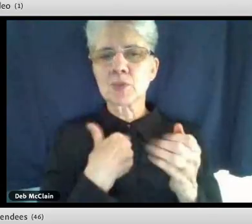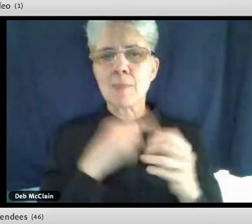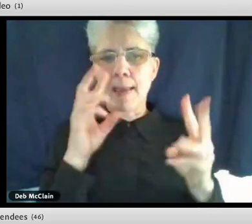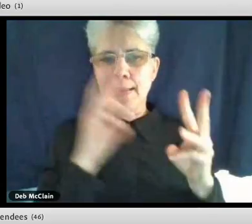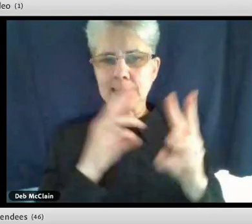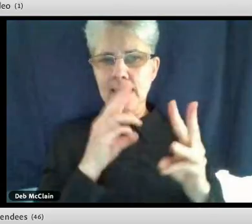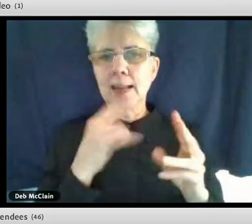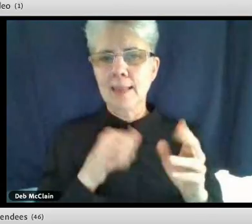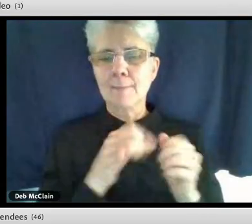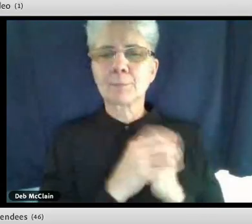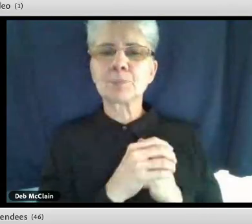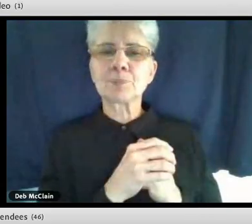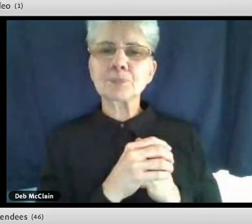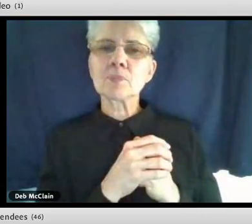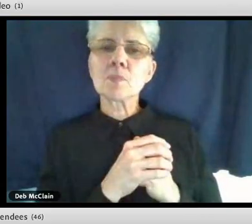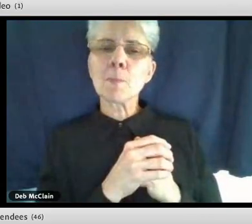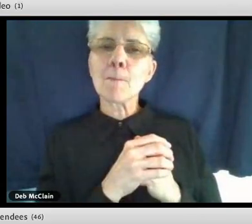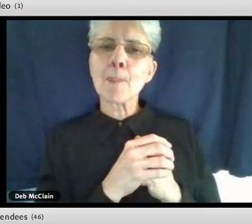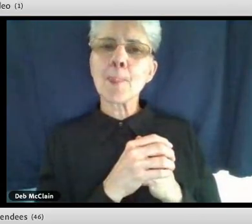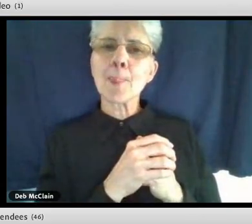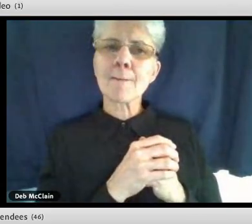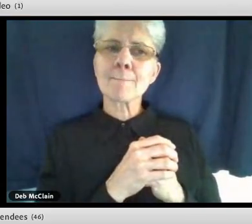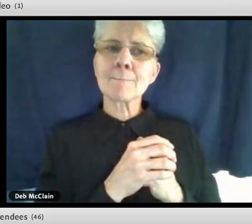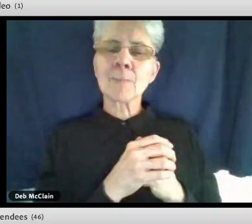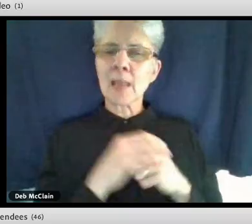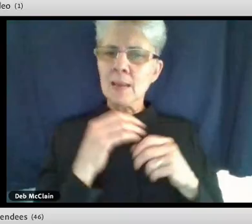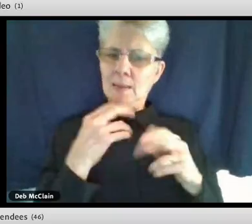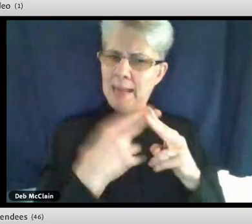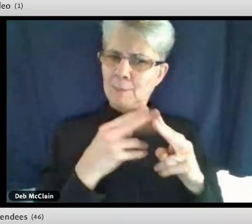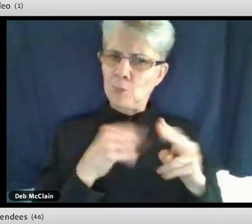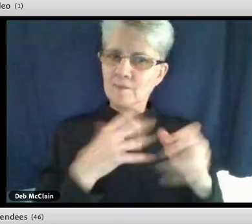You know, name your fears. We already did that, right? We talked about some of those.